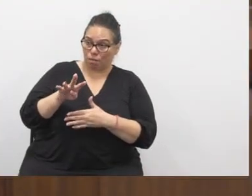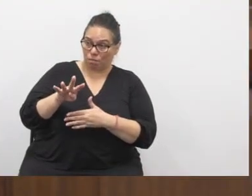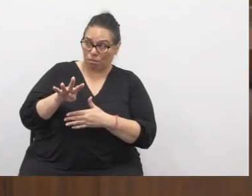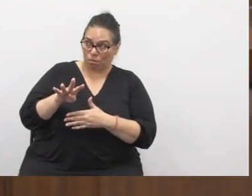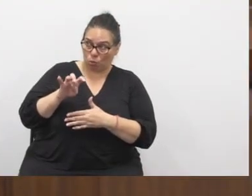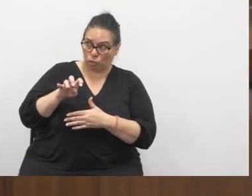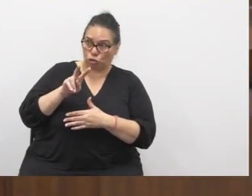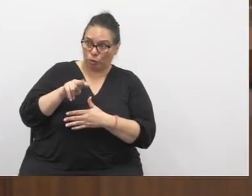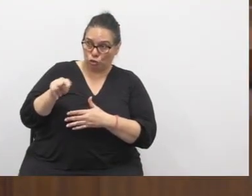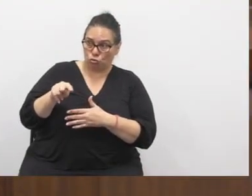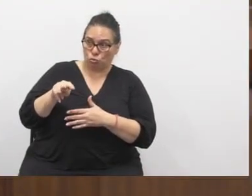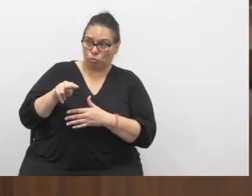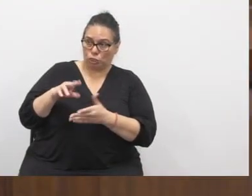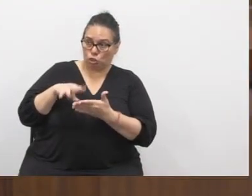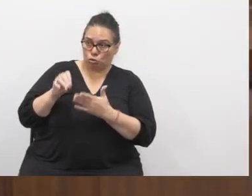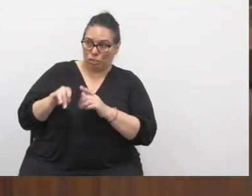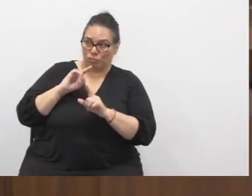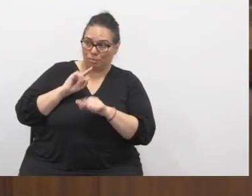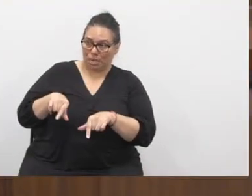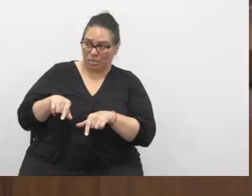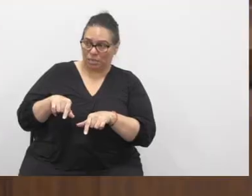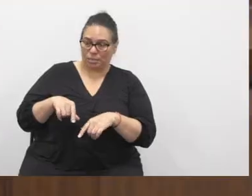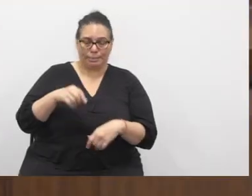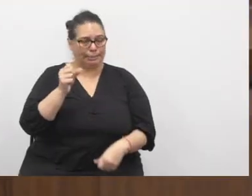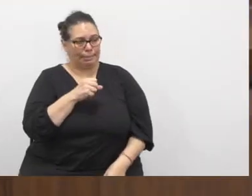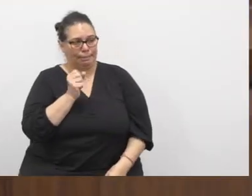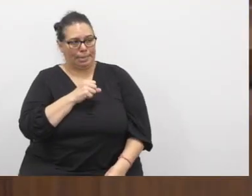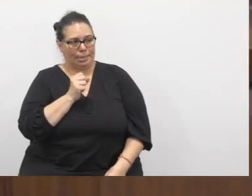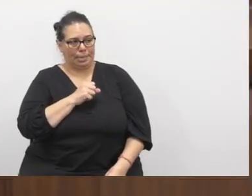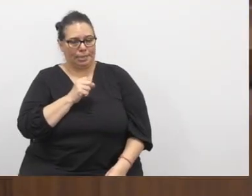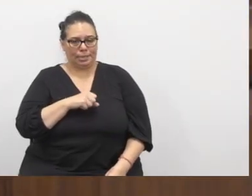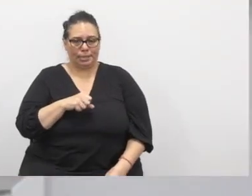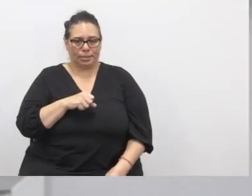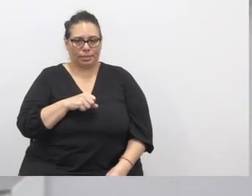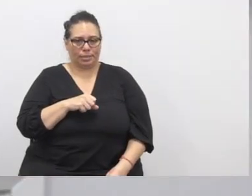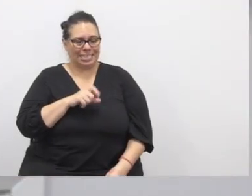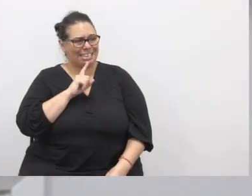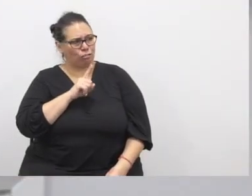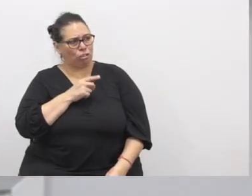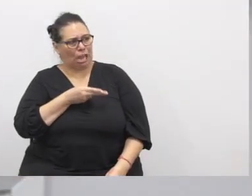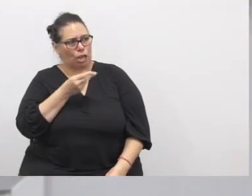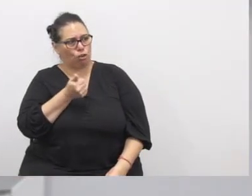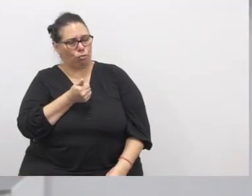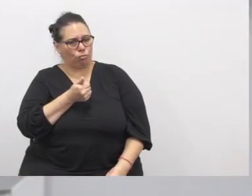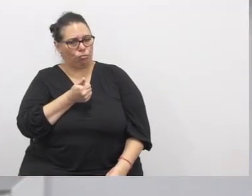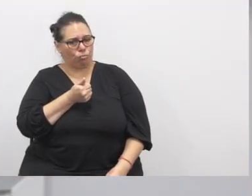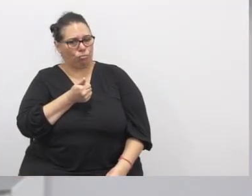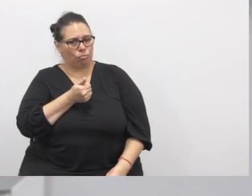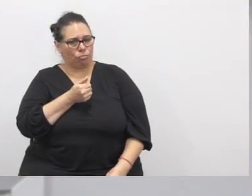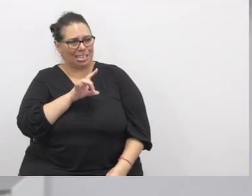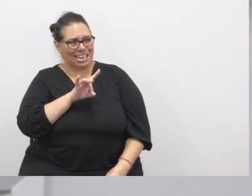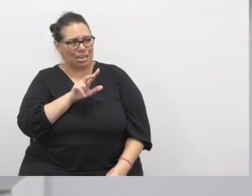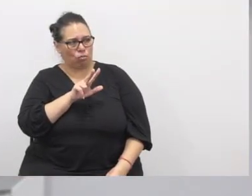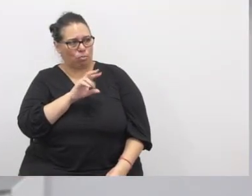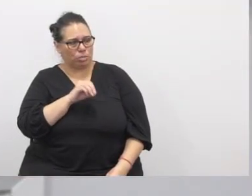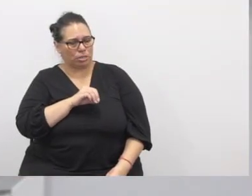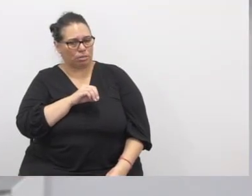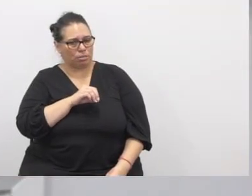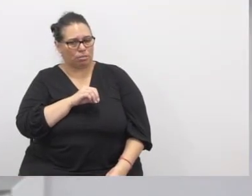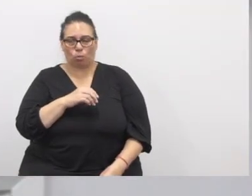But out of what? I believe it was above. - Okay. Yeah, yeah. - Thank you. It's actually higher than 83%, yeah. [Juan] Thank you.